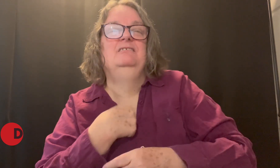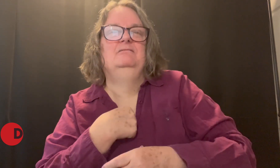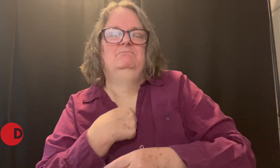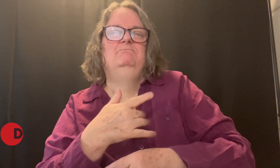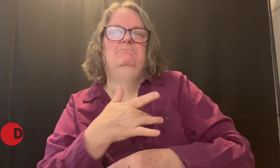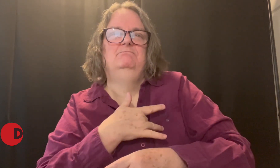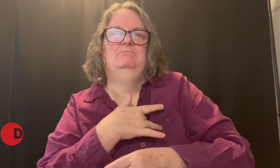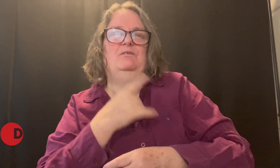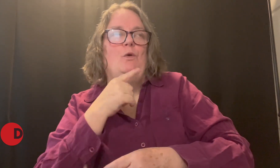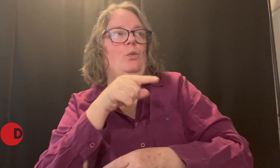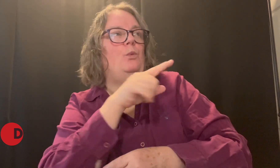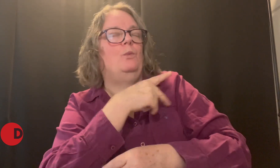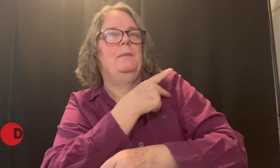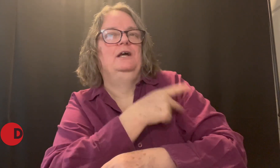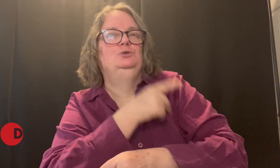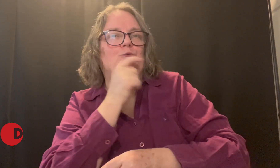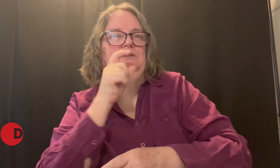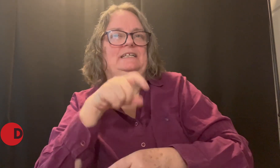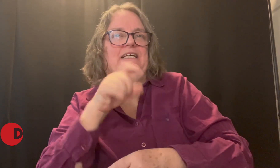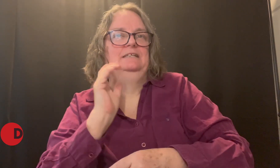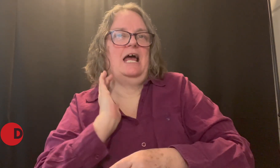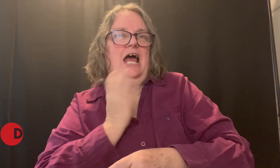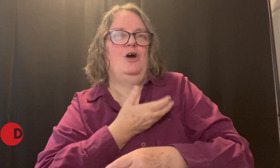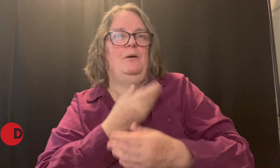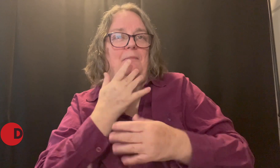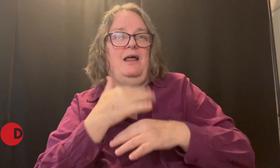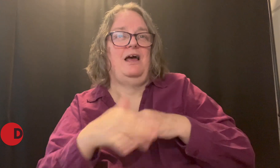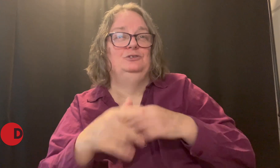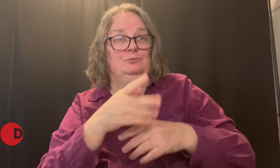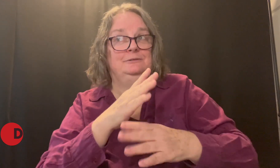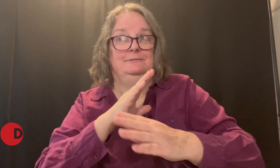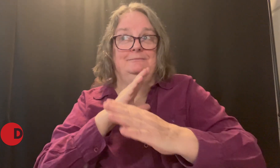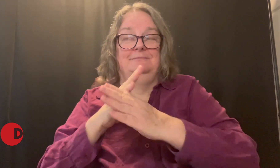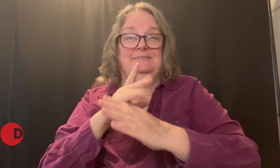I told her I felt bad for those patients who need the blood.